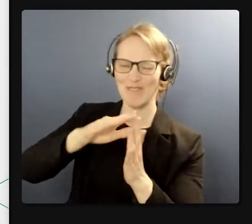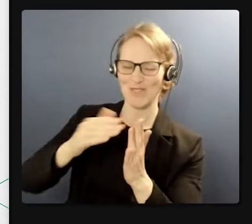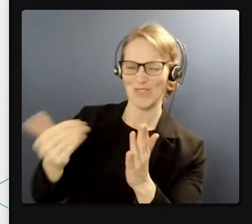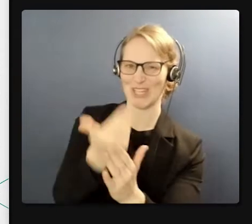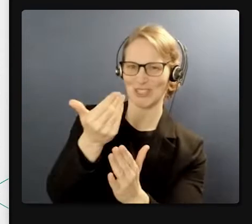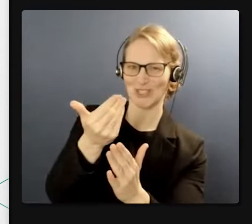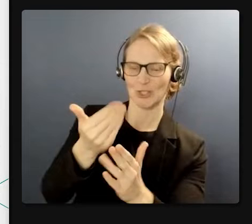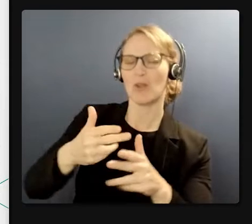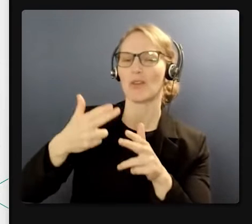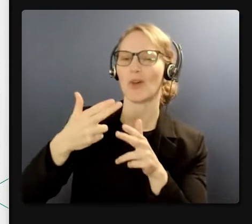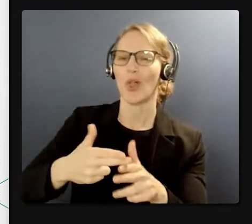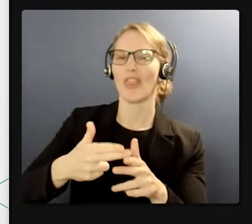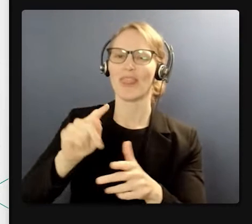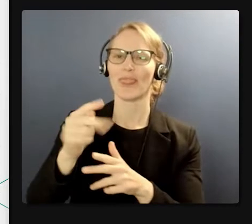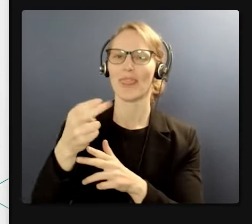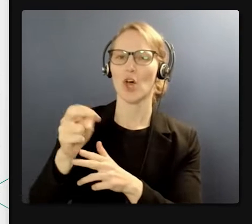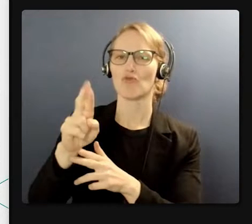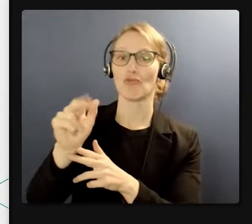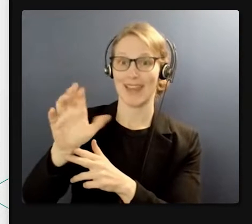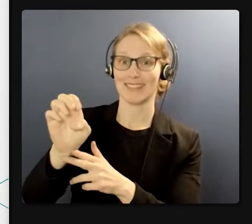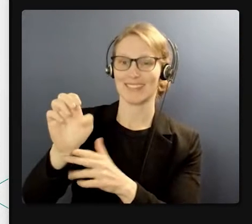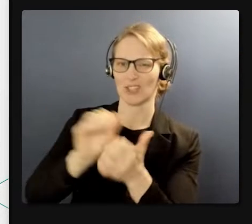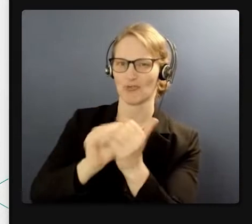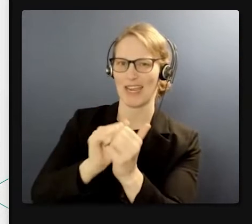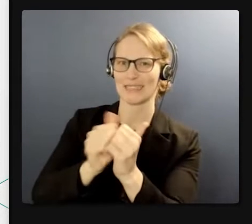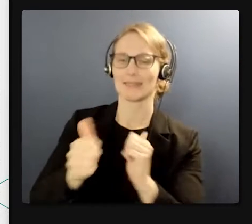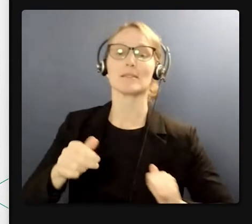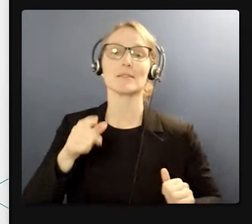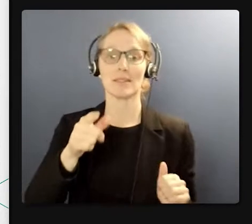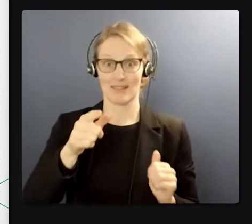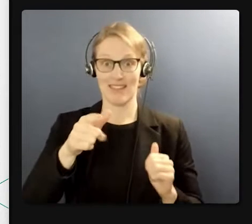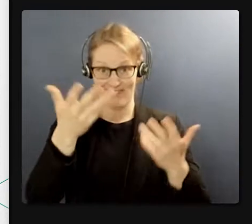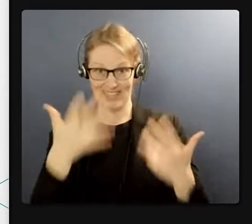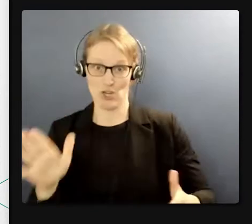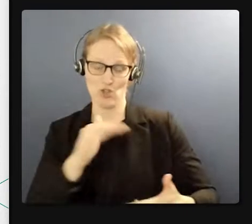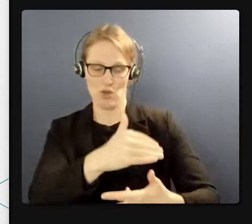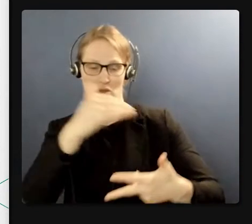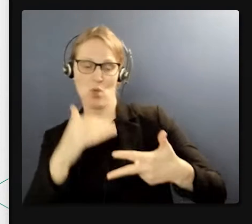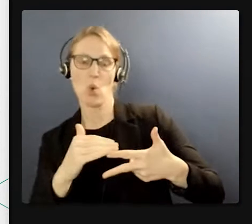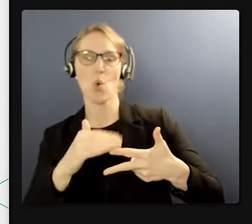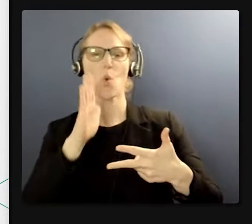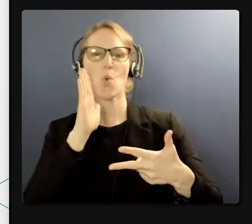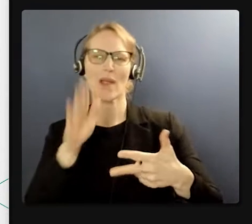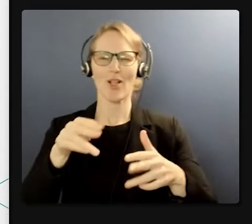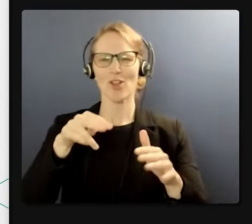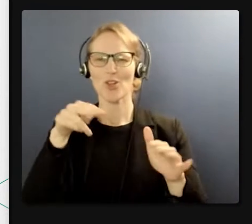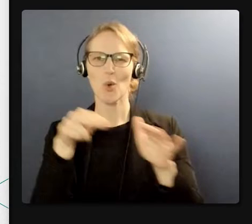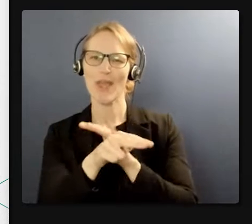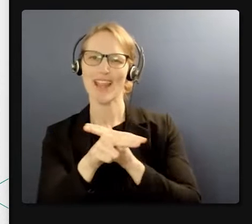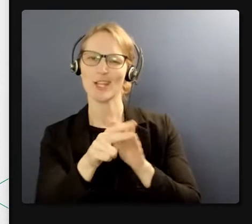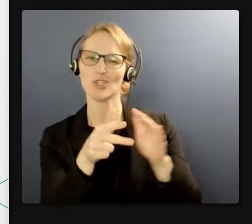And then finally we're going to go to the showroom, just quickly look through and scrutinize these objects a bit more.